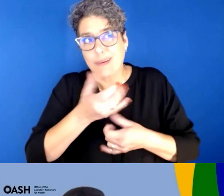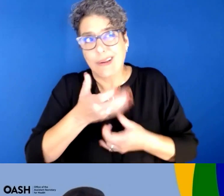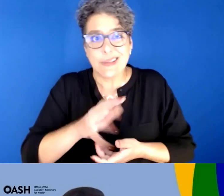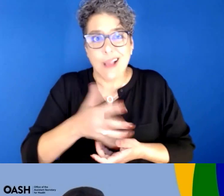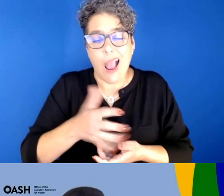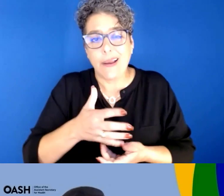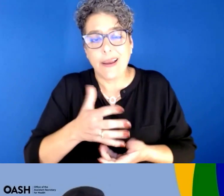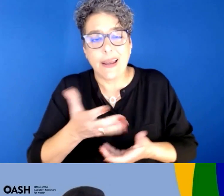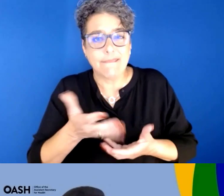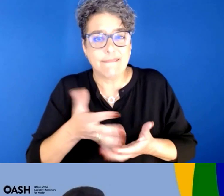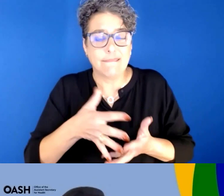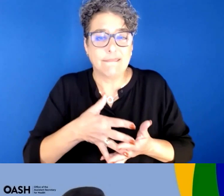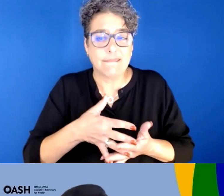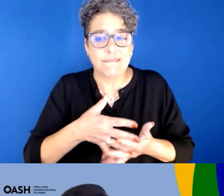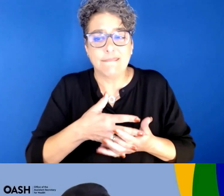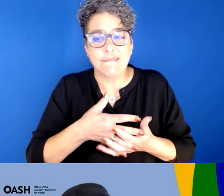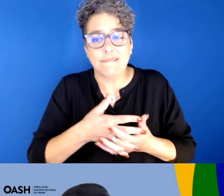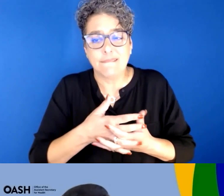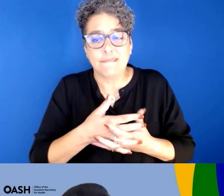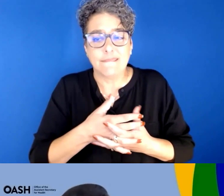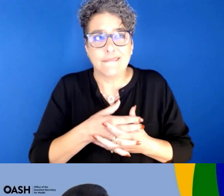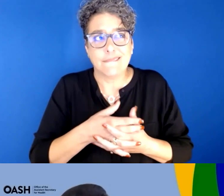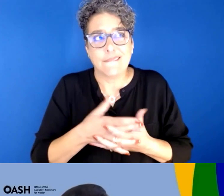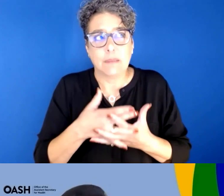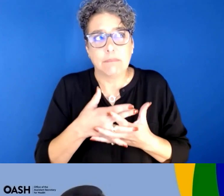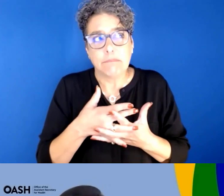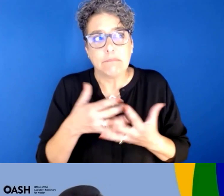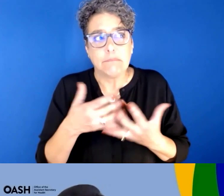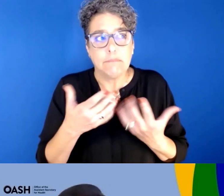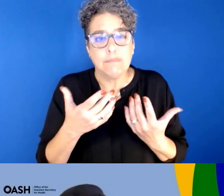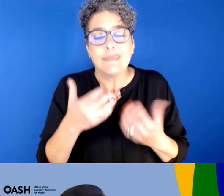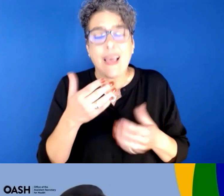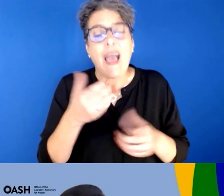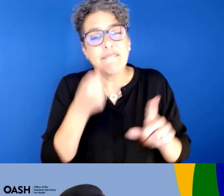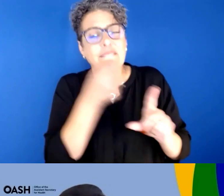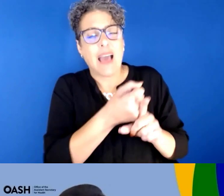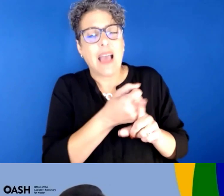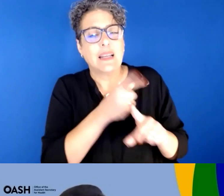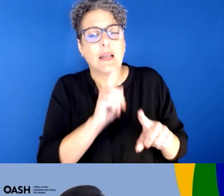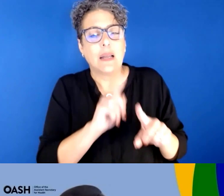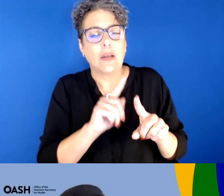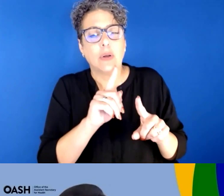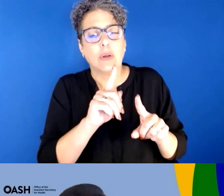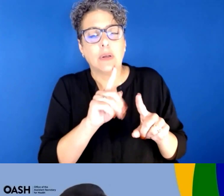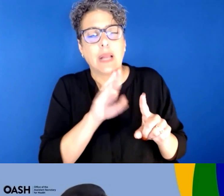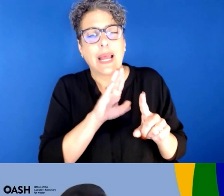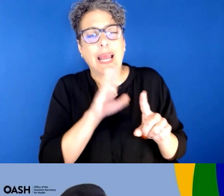in a indirect way will be affected, but the administrator, no, not directly affected.